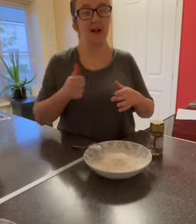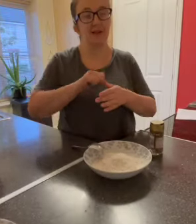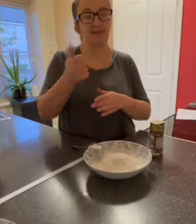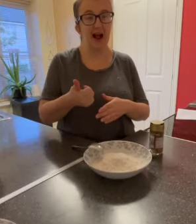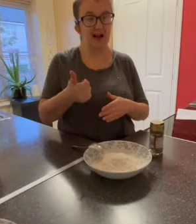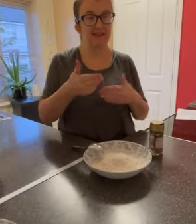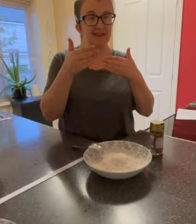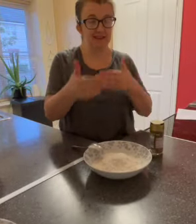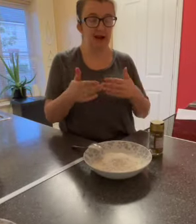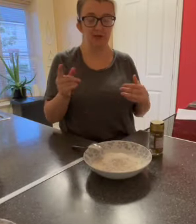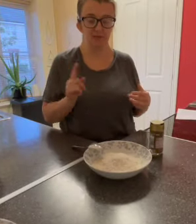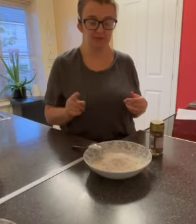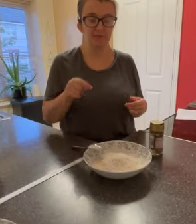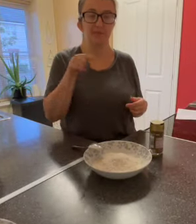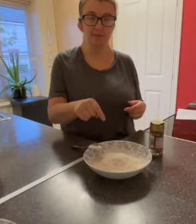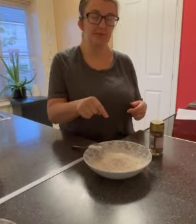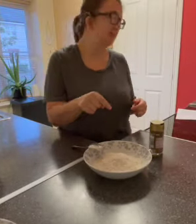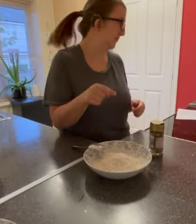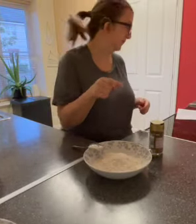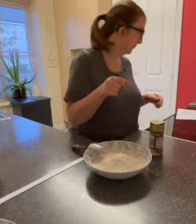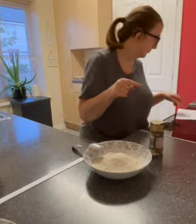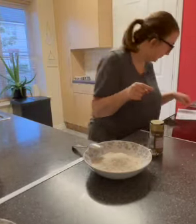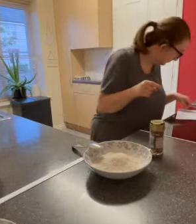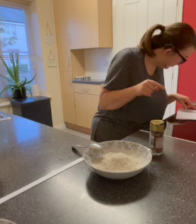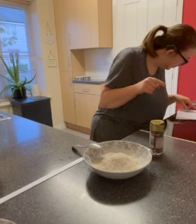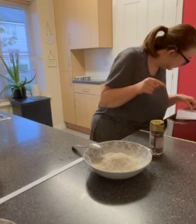Next section